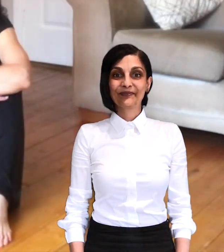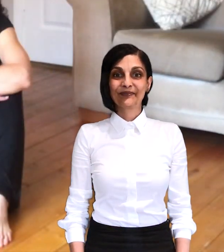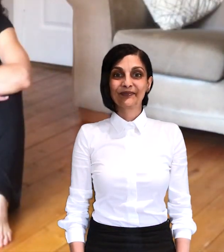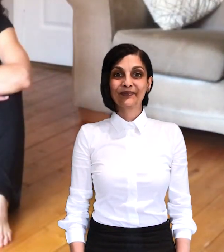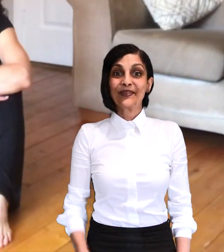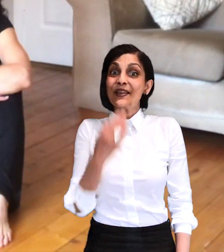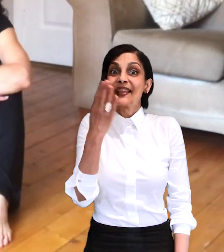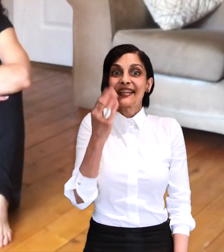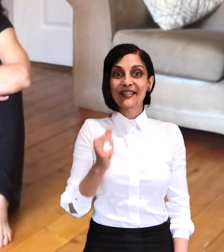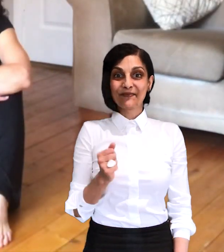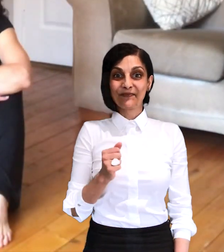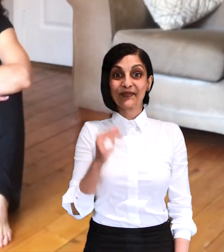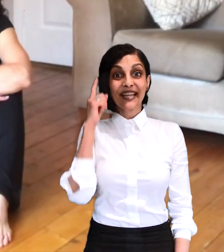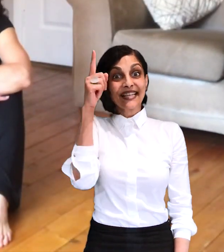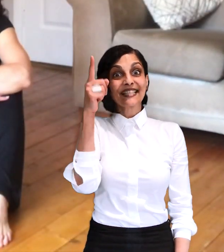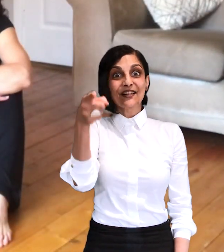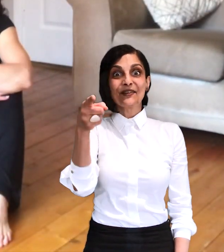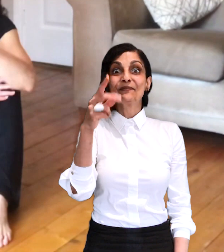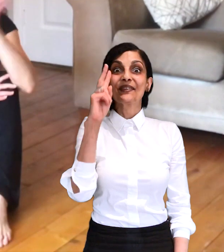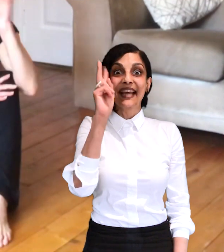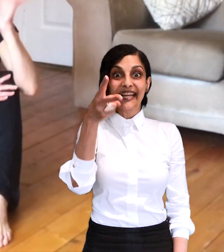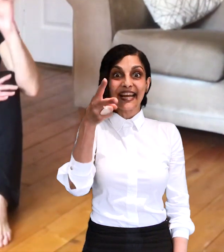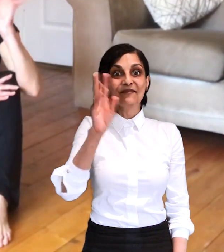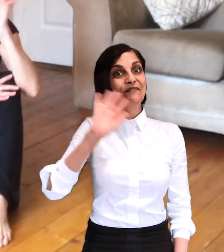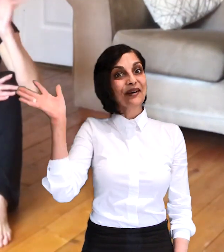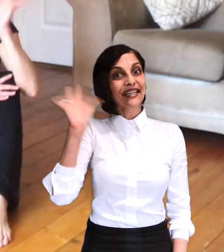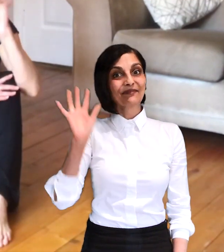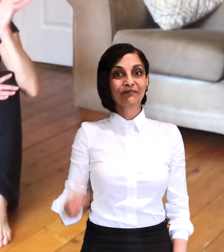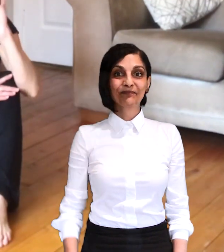Thanks for tuning in and hope to see you again. Bye.